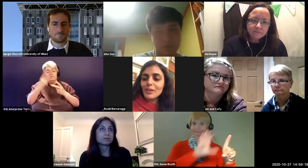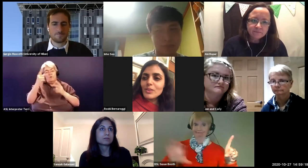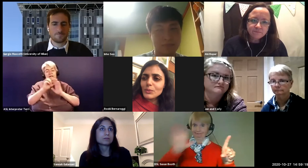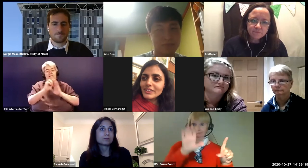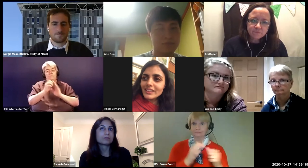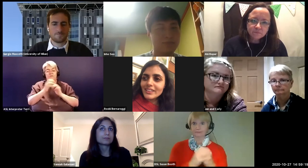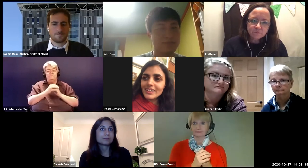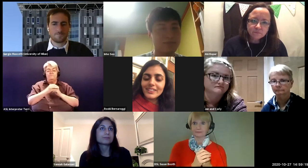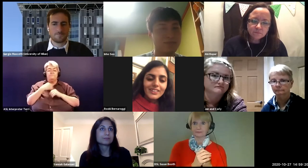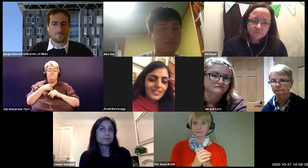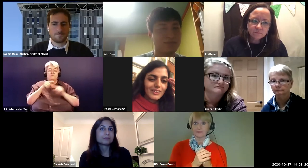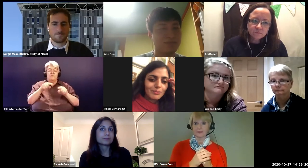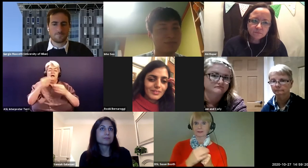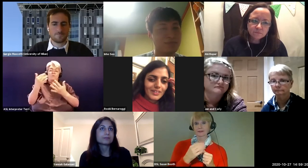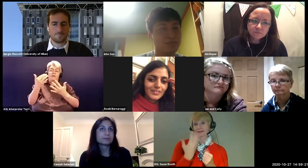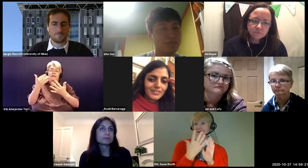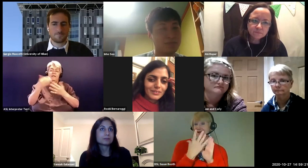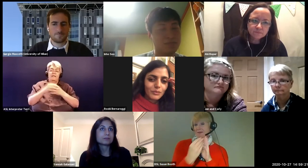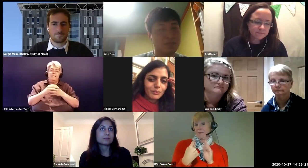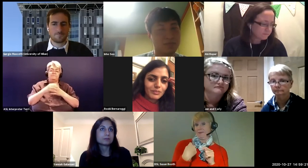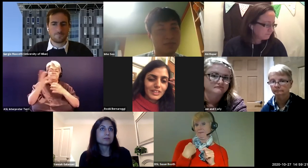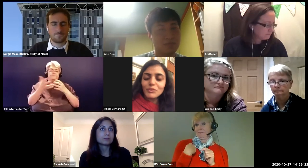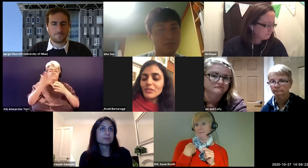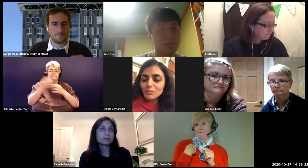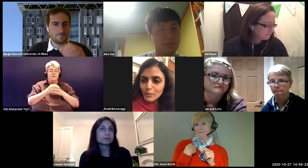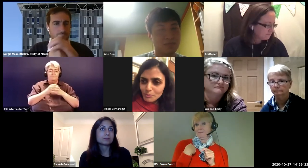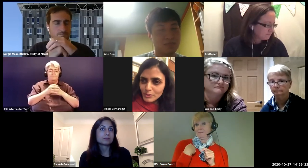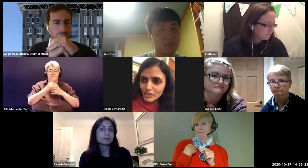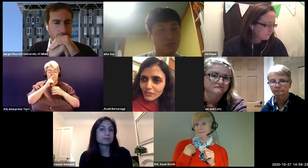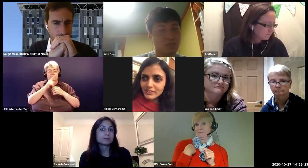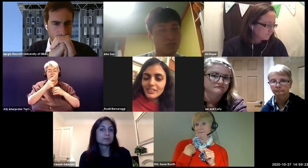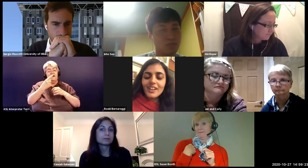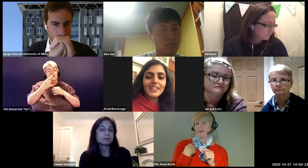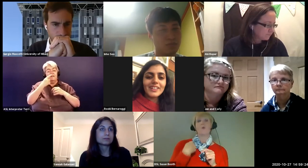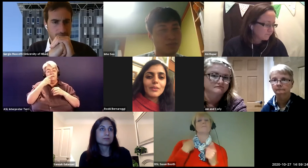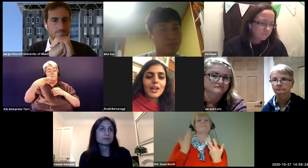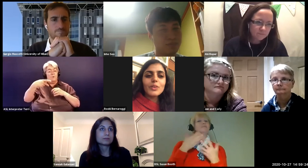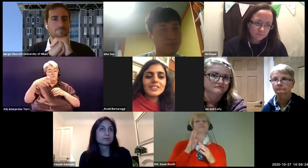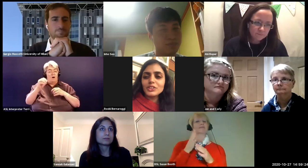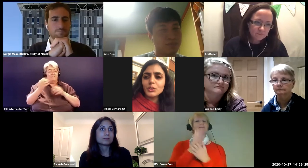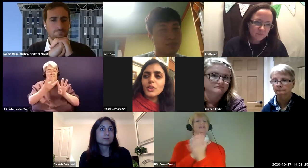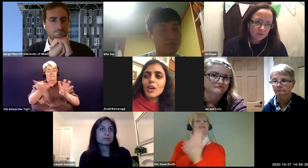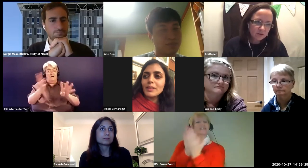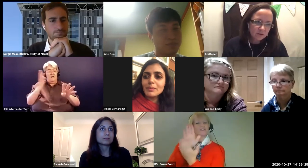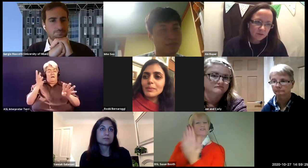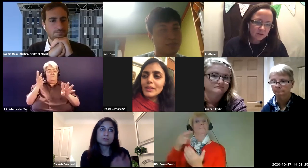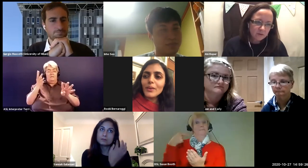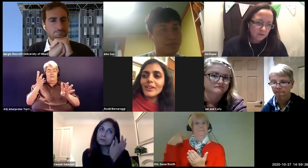was waiting like um in front of the post office and I I was not sure how many people they were